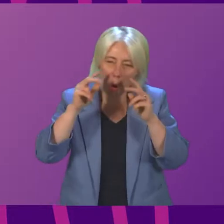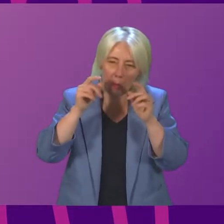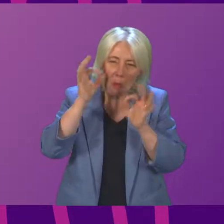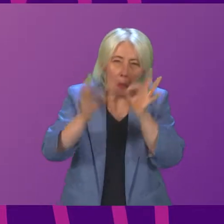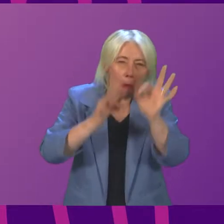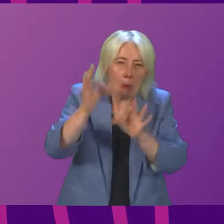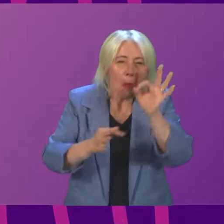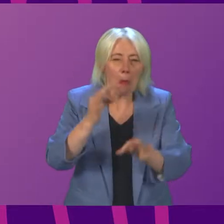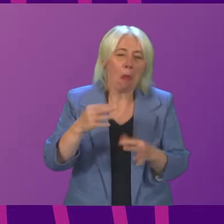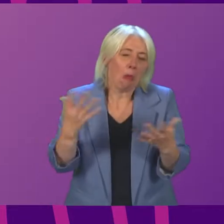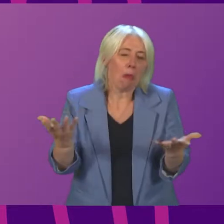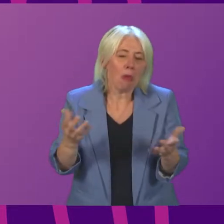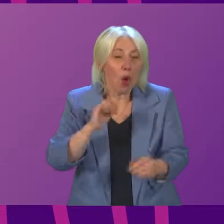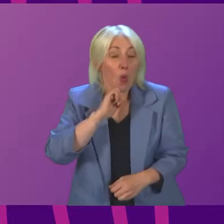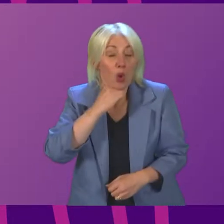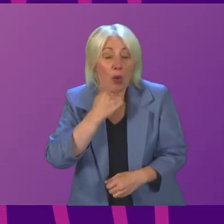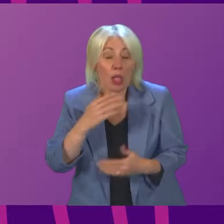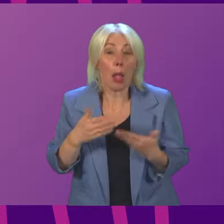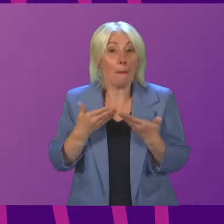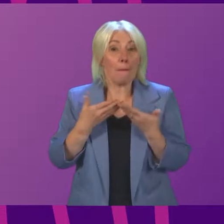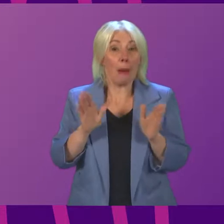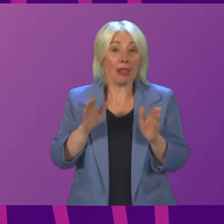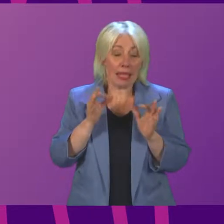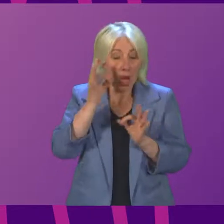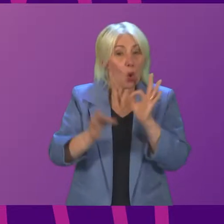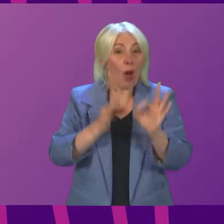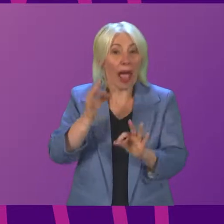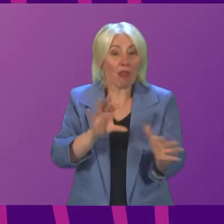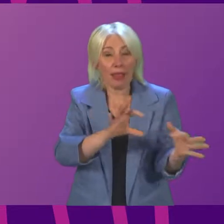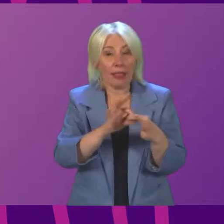that we will have a public inquiry into all matters related to Covid-19 and we are working